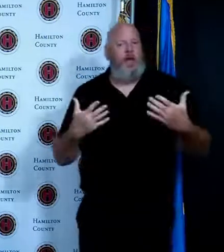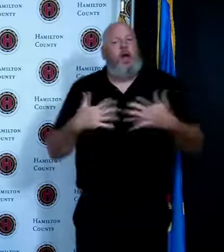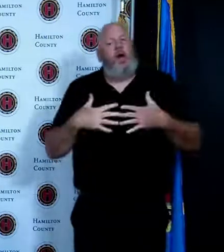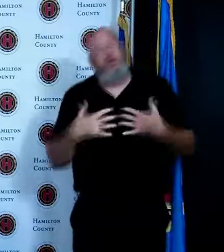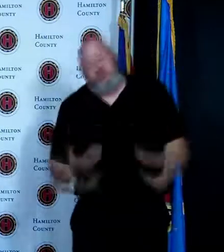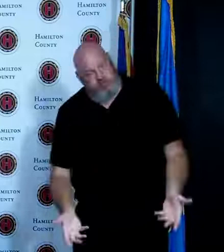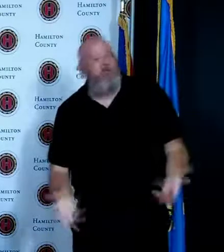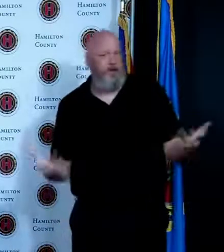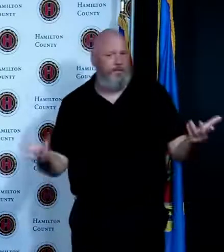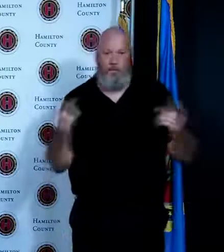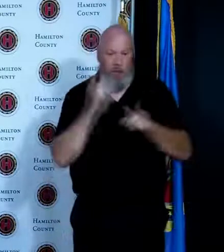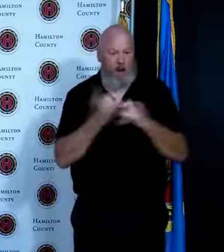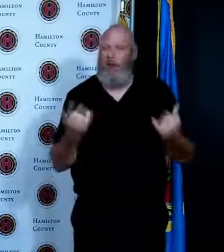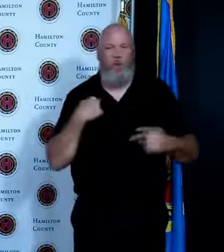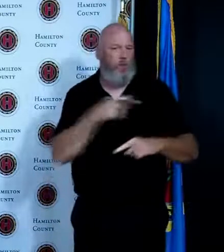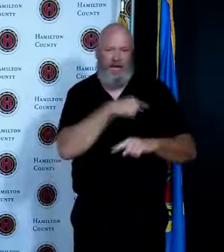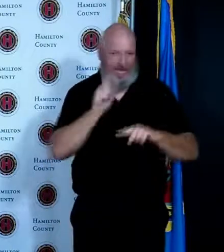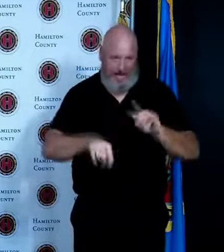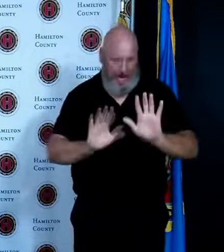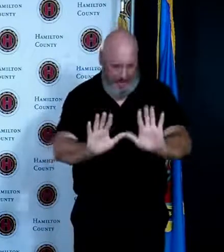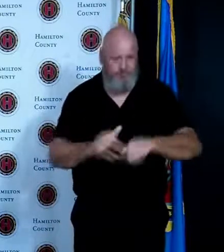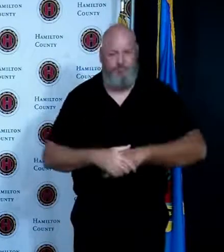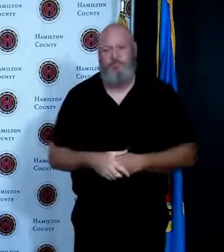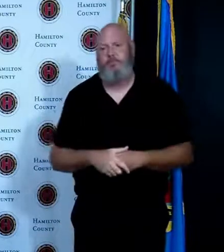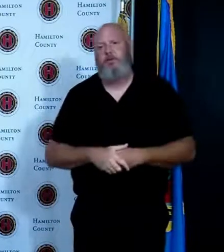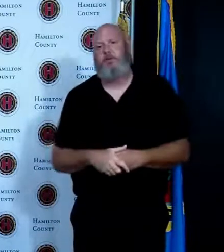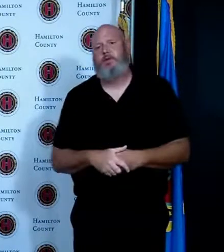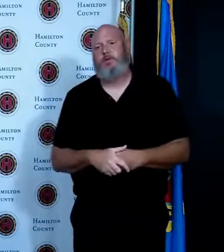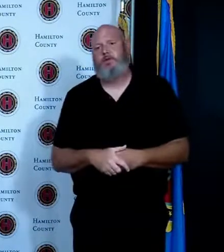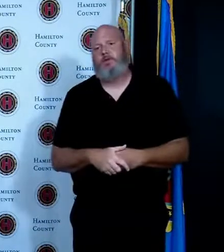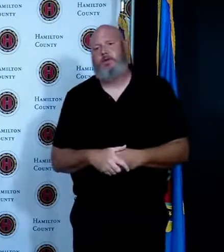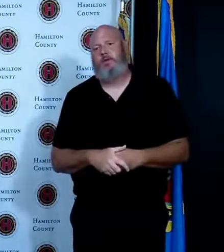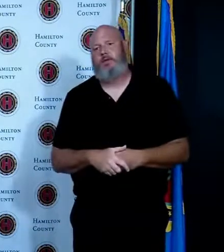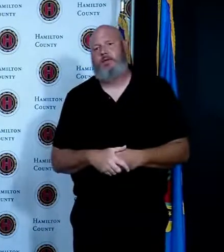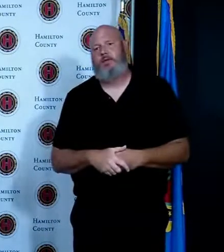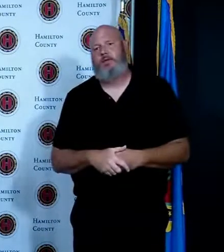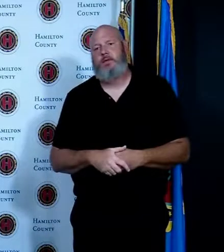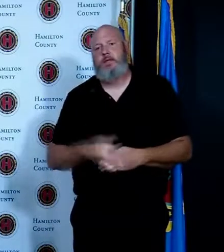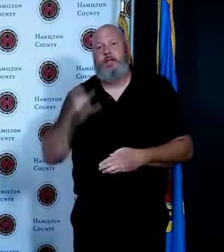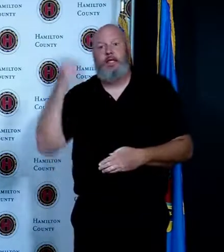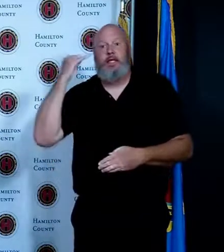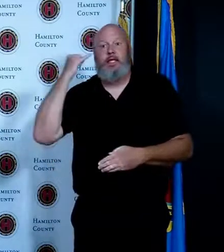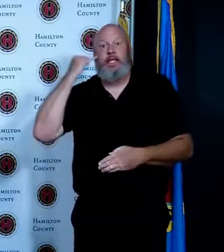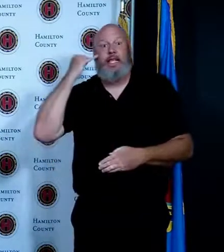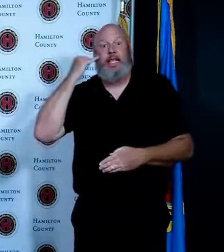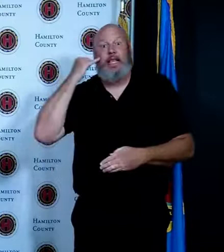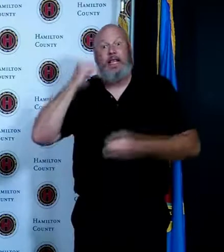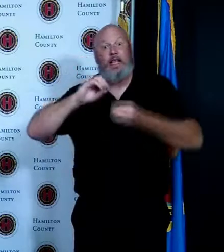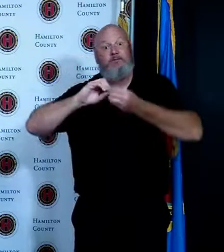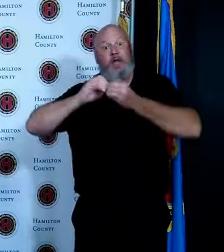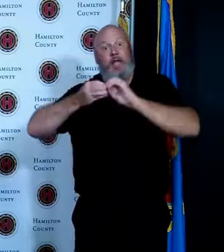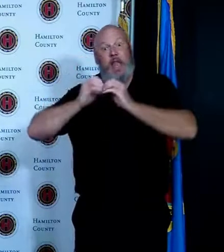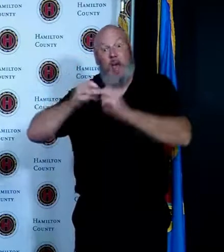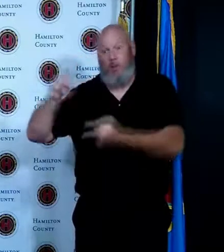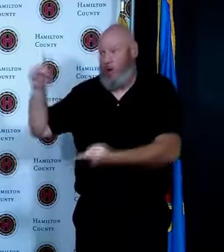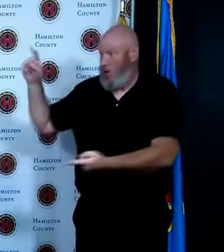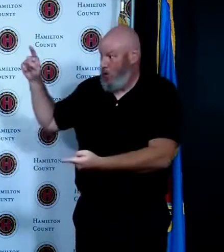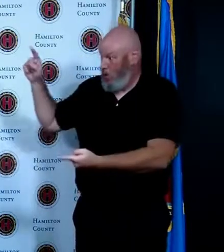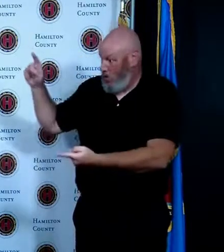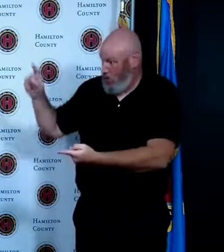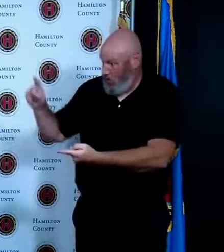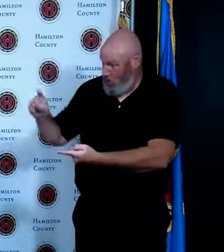about it's just an indication that we're doing better so we know similar to how